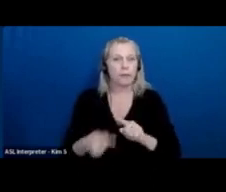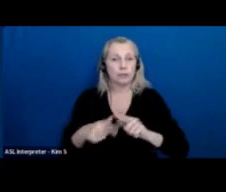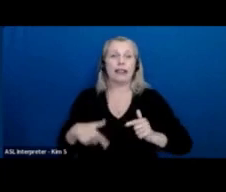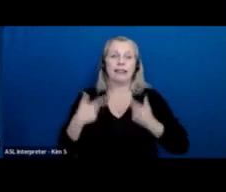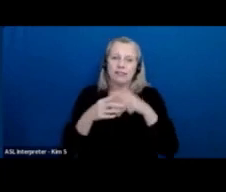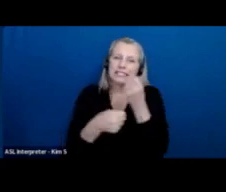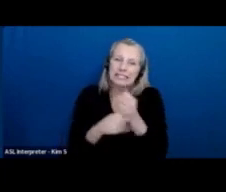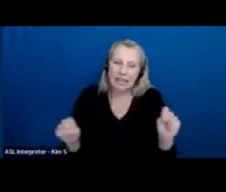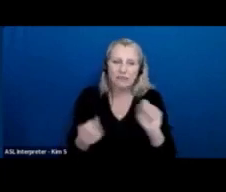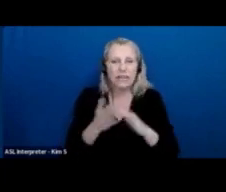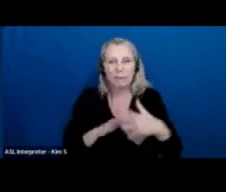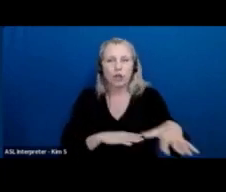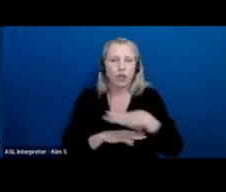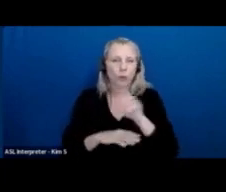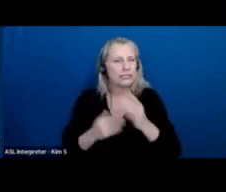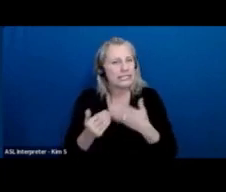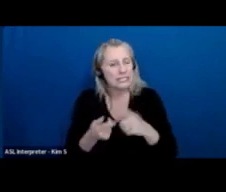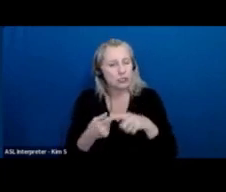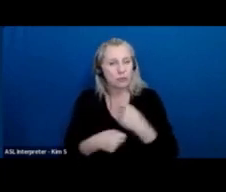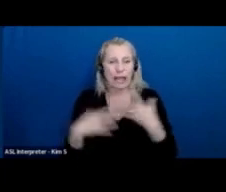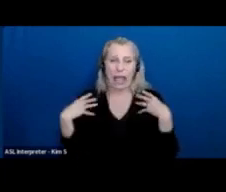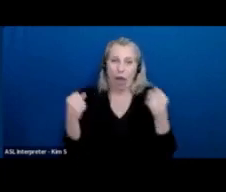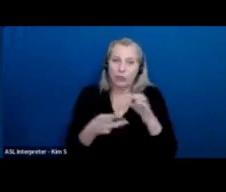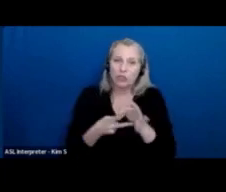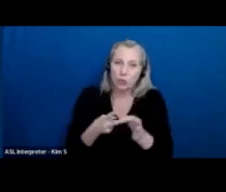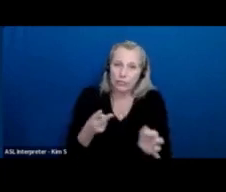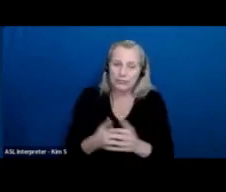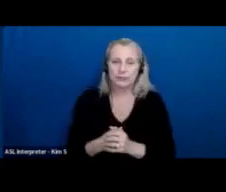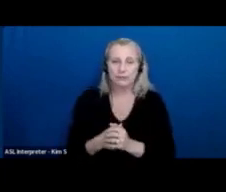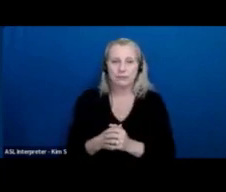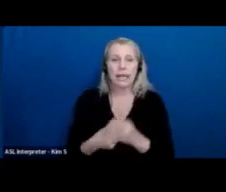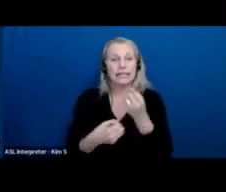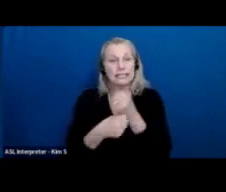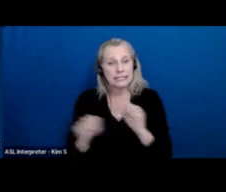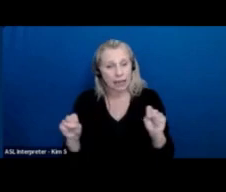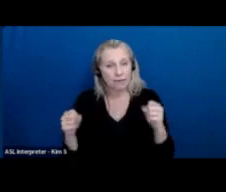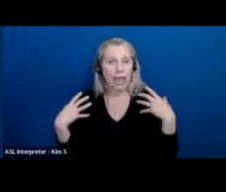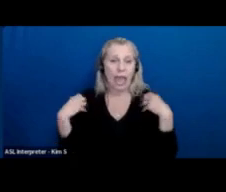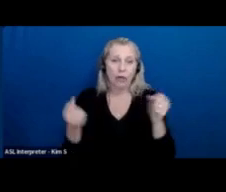neighborhood where it is easy for them to make healthy choices. Safe and Healthy Neighborhoods have access to